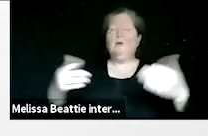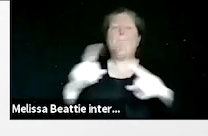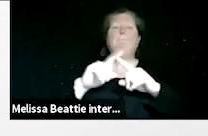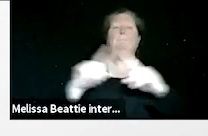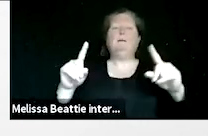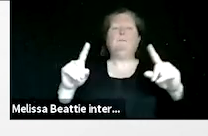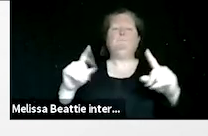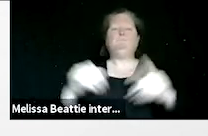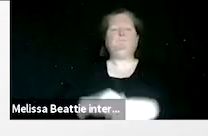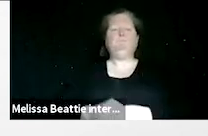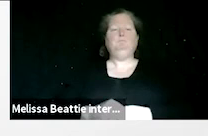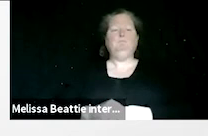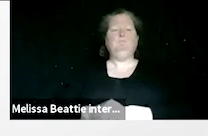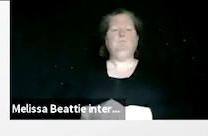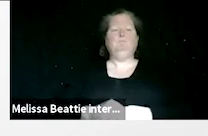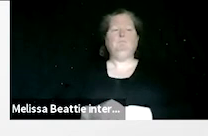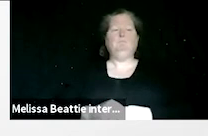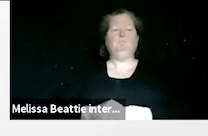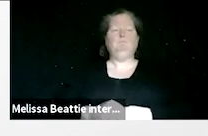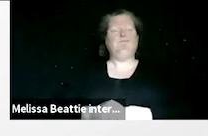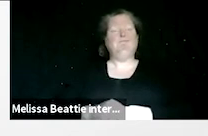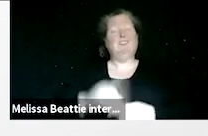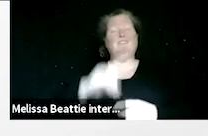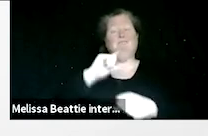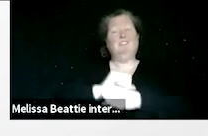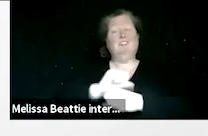Actually, there is a huge focus on cyber security and Alrighty, now, because the